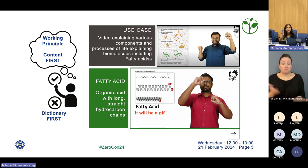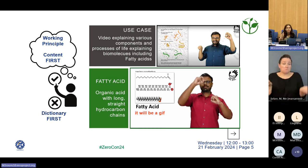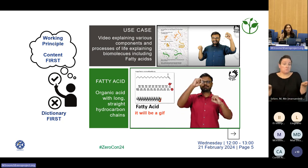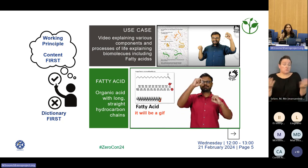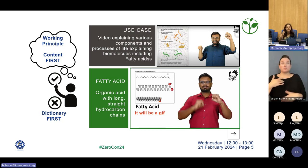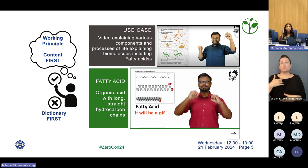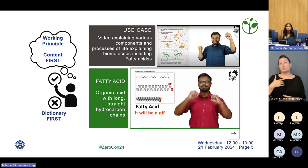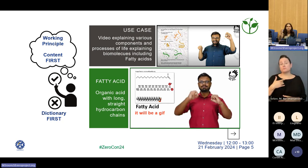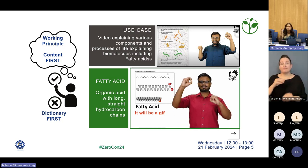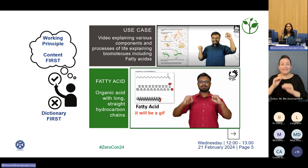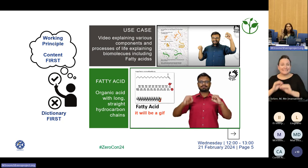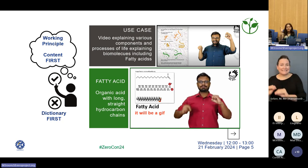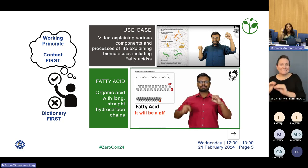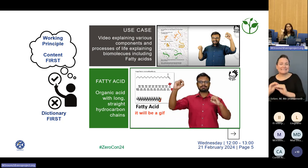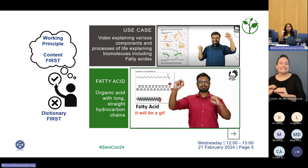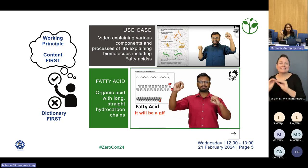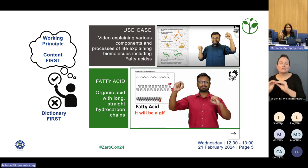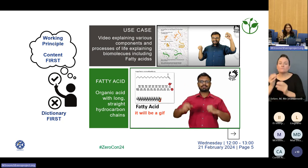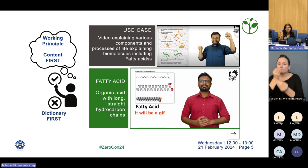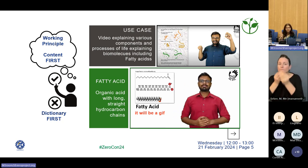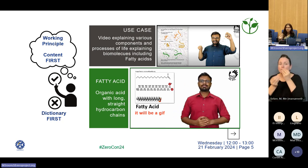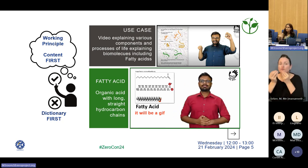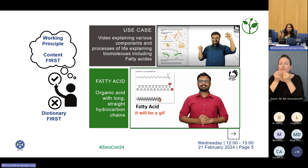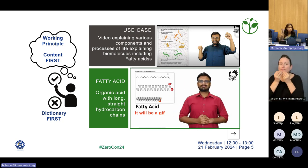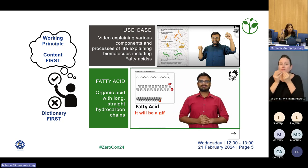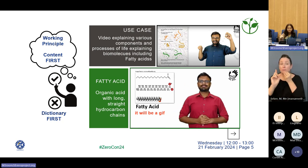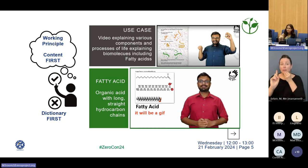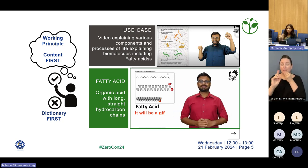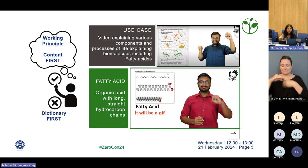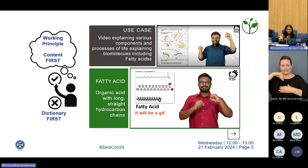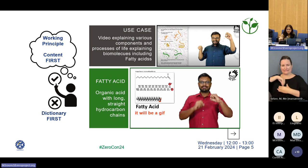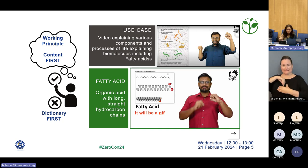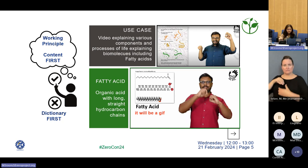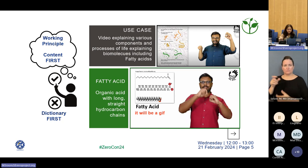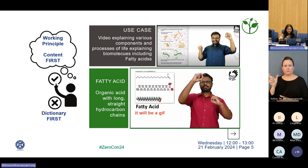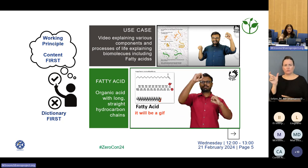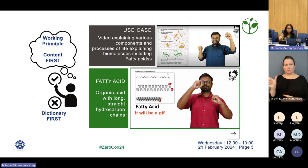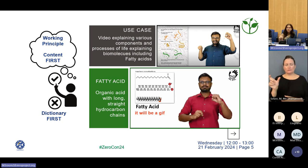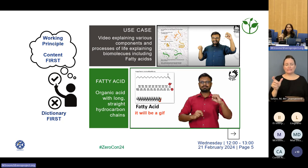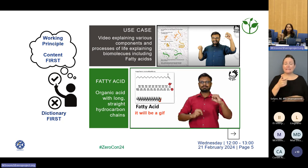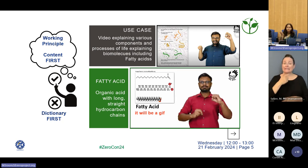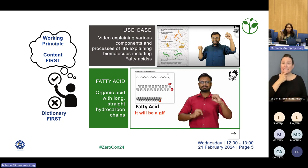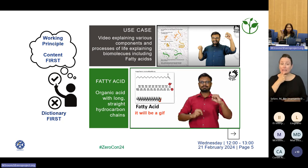biomolecules, and we do not have a sign for fatty acid. We just create one sign, and we continue